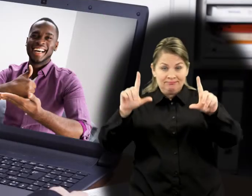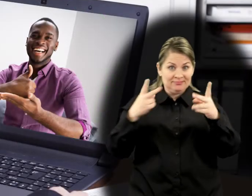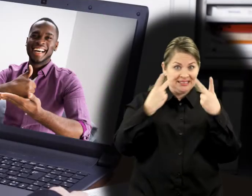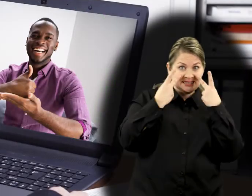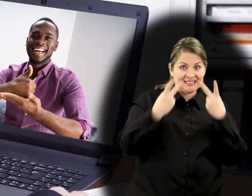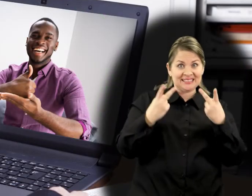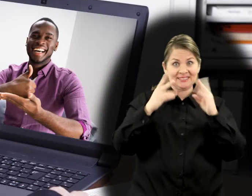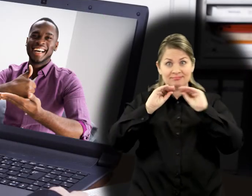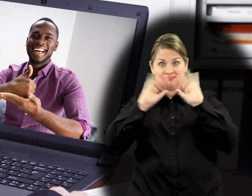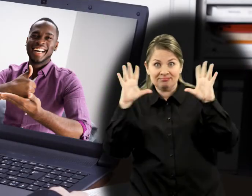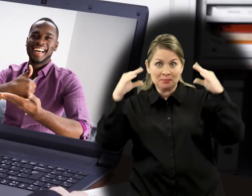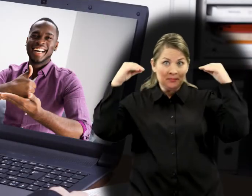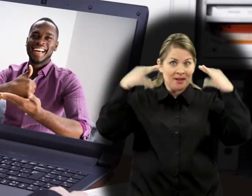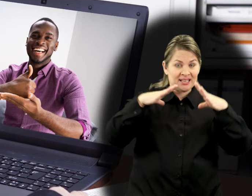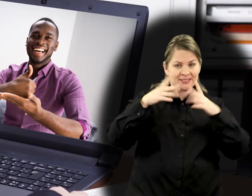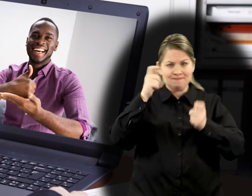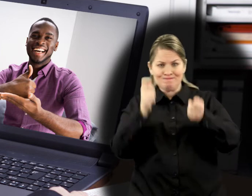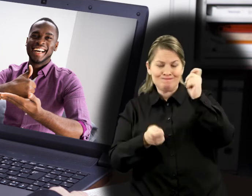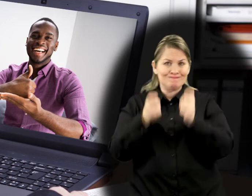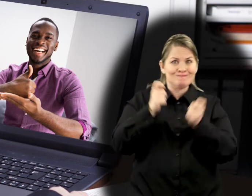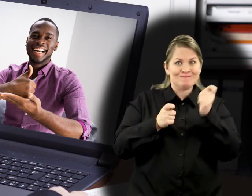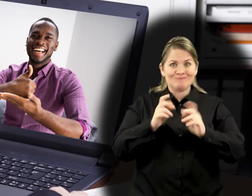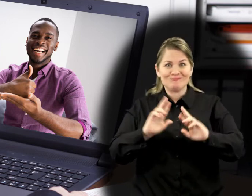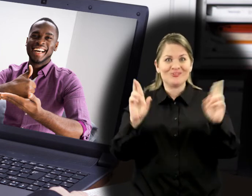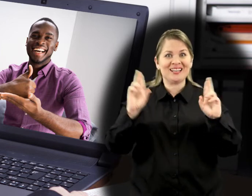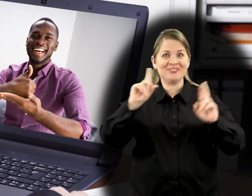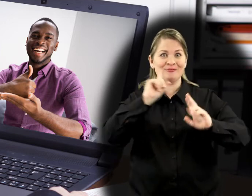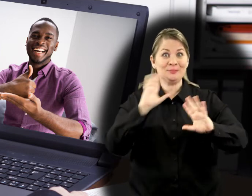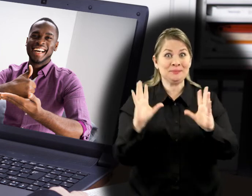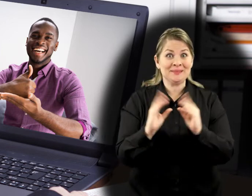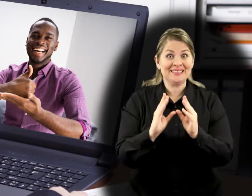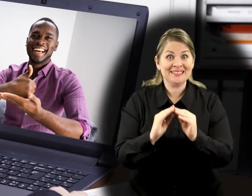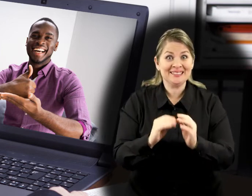connect with the interpreter before the meeting begins to check sight lines and lighting.